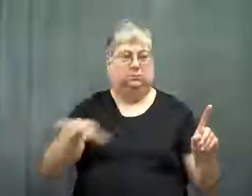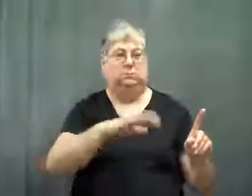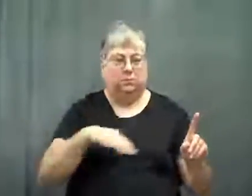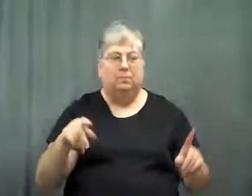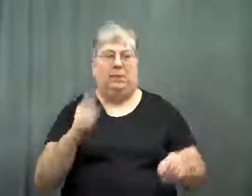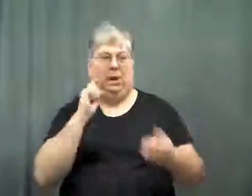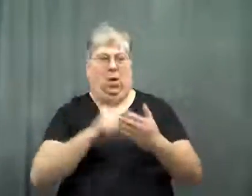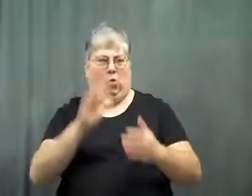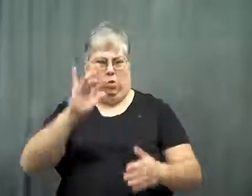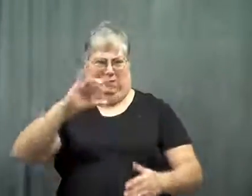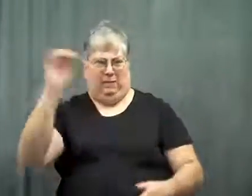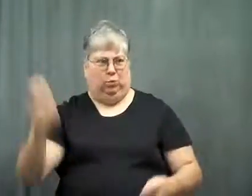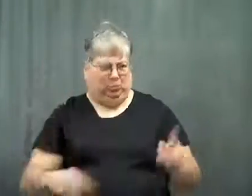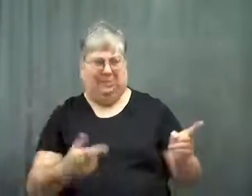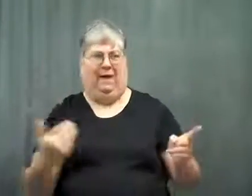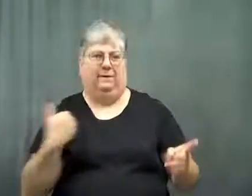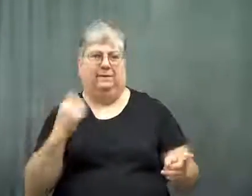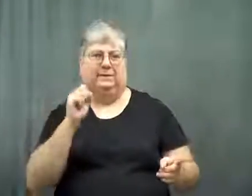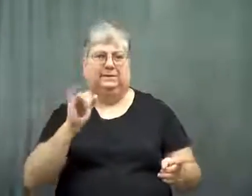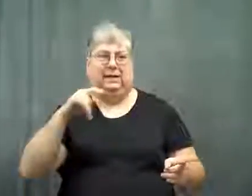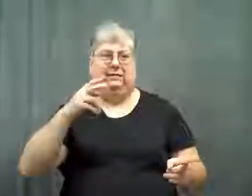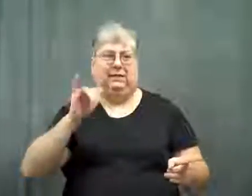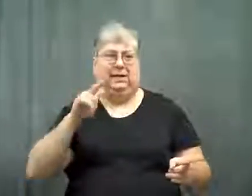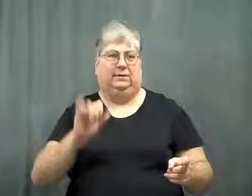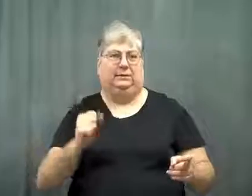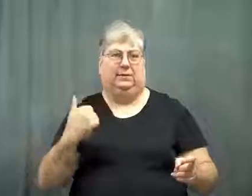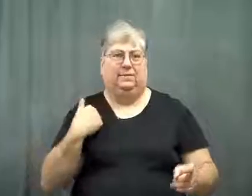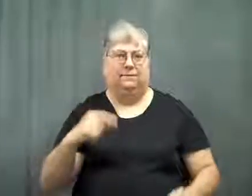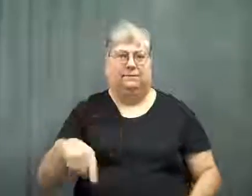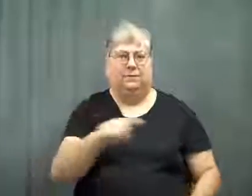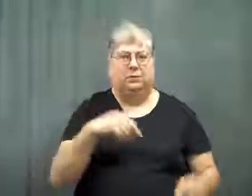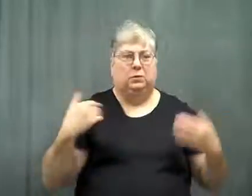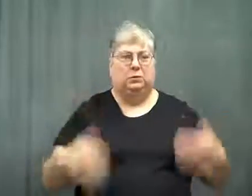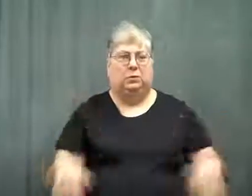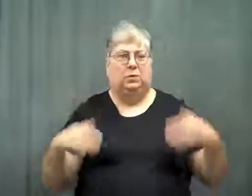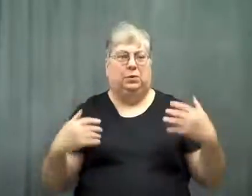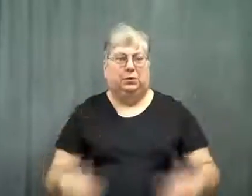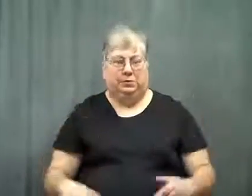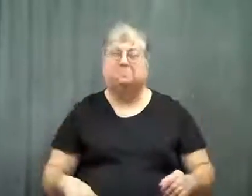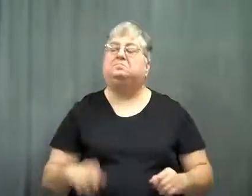25 percent of them had syphilis.